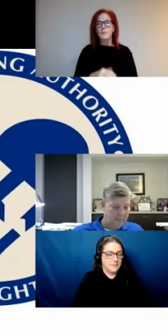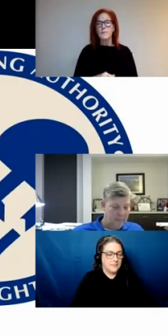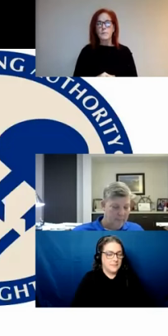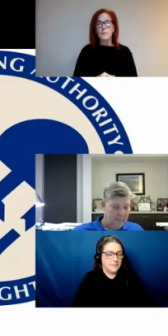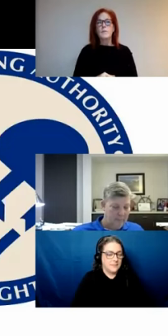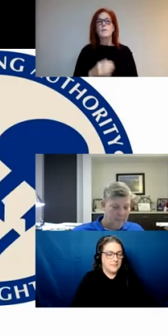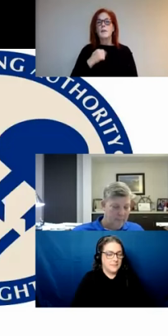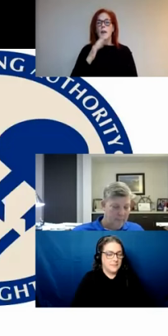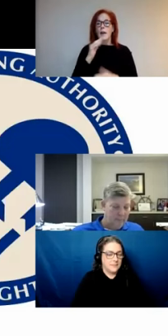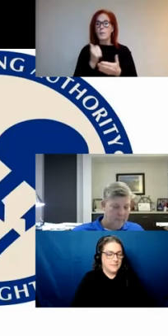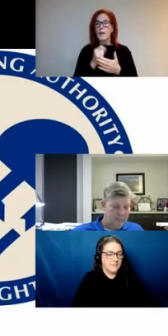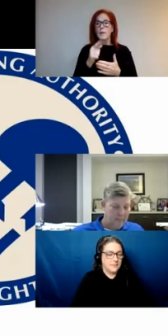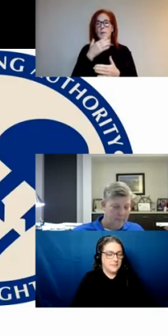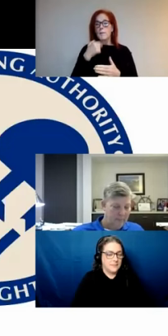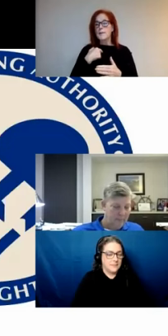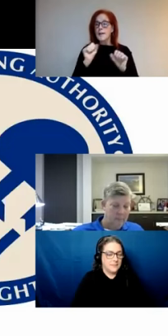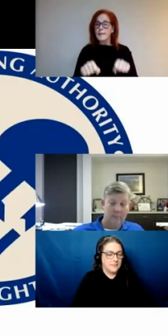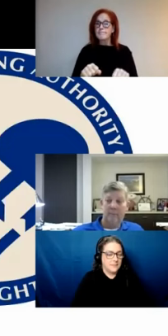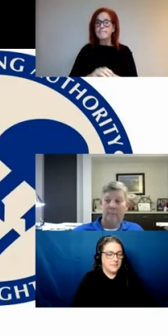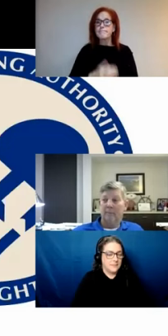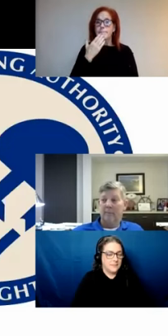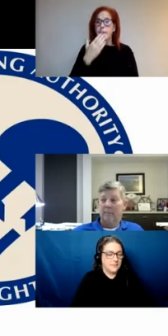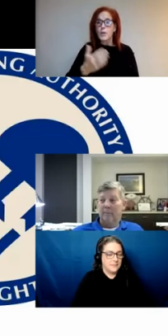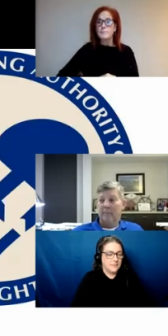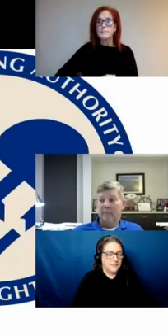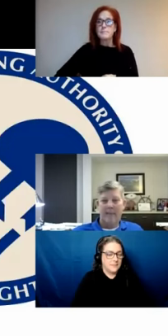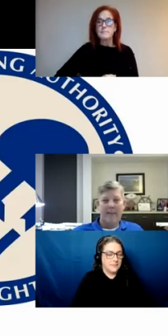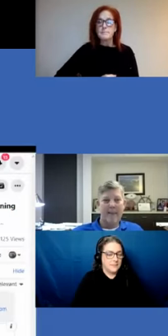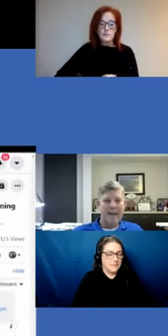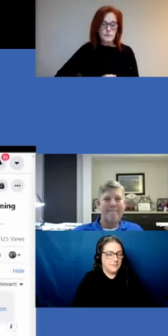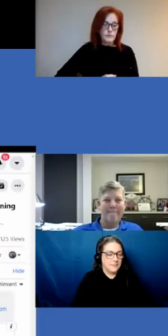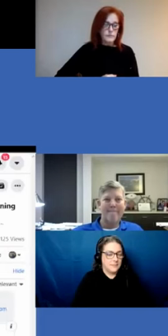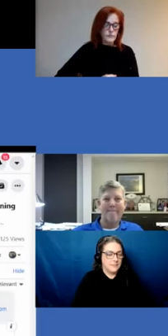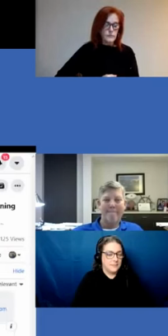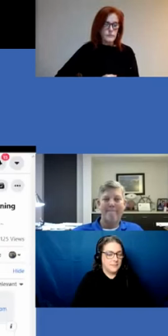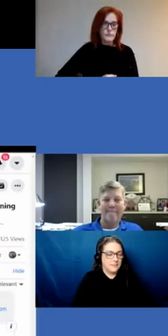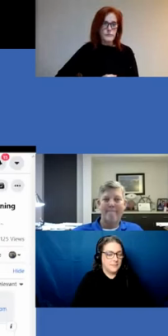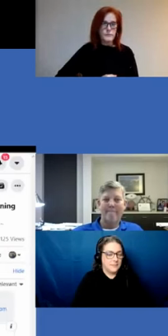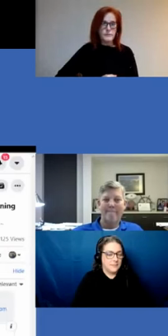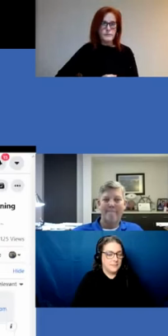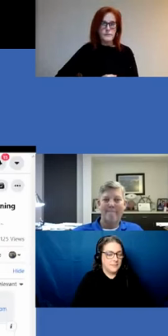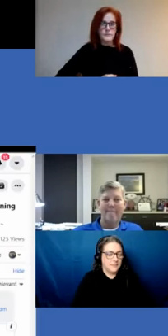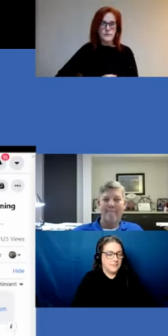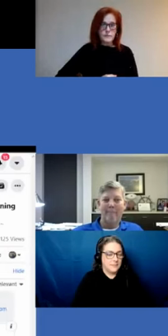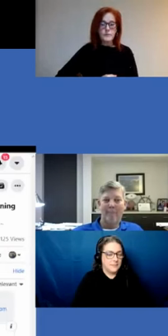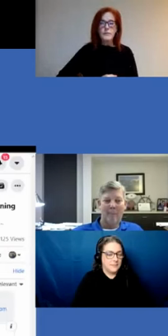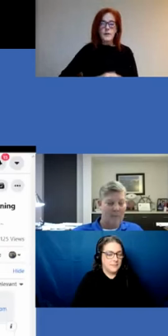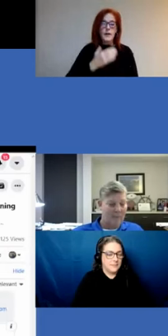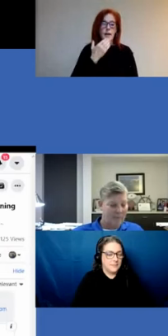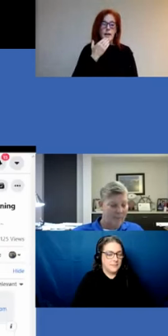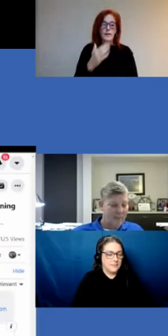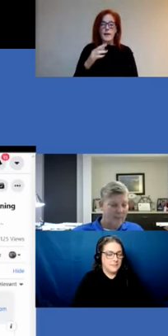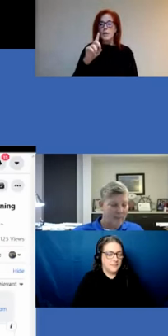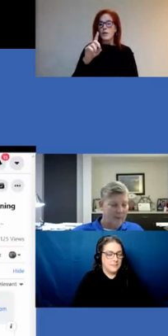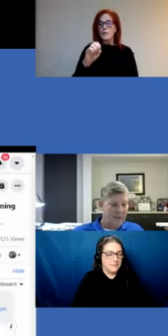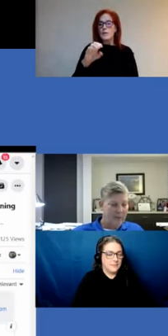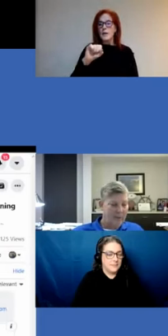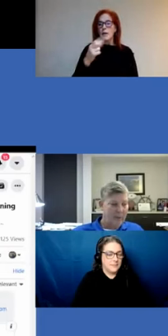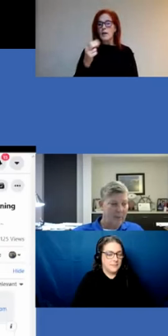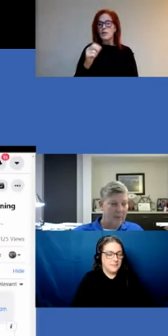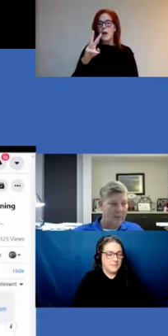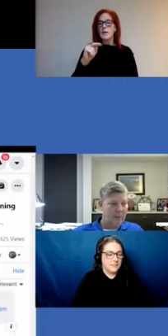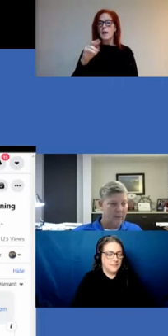Good evening. I'm Omaha housing authority renewal assistance program serves as a valuable component for people who have experienced homelessness. The Omaha Housing Authority receives $400 hundred,000 you wily in home funds to provide rental assistance to low income households. It's mainly targeted for formerly homeless persons graduating from transitional programs and persons with disabilities.